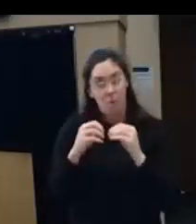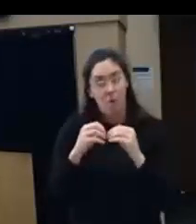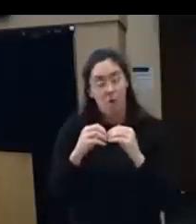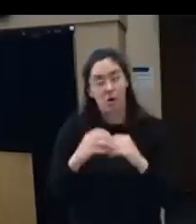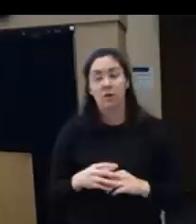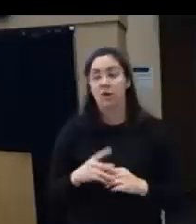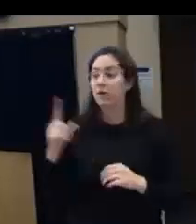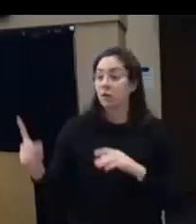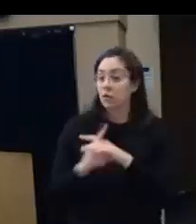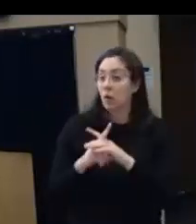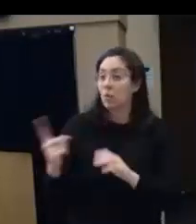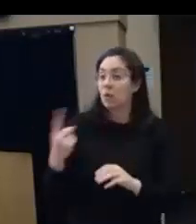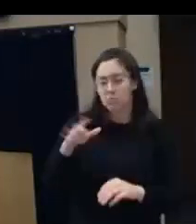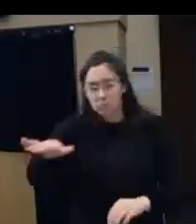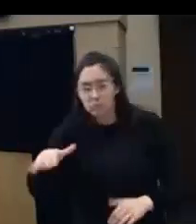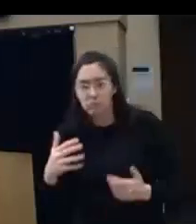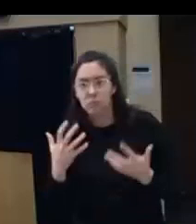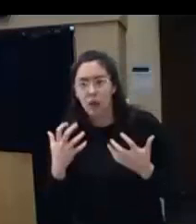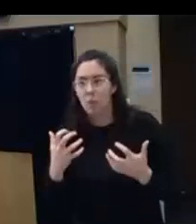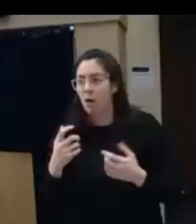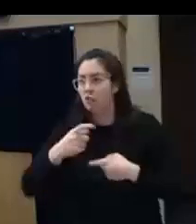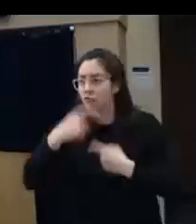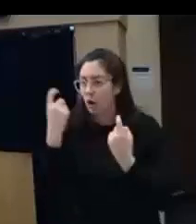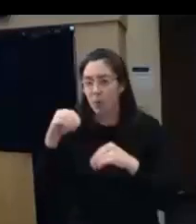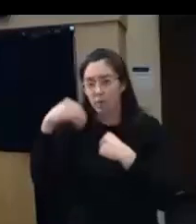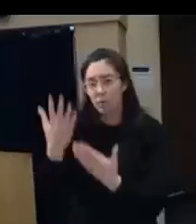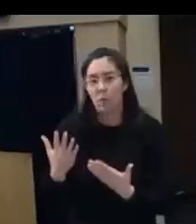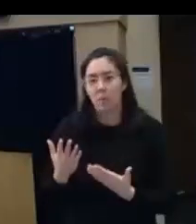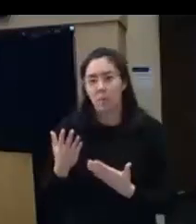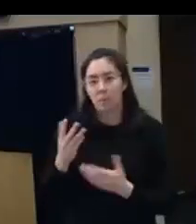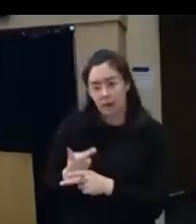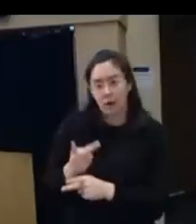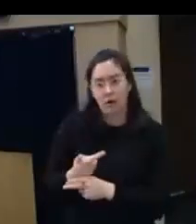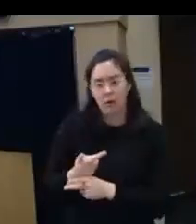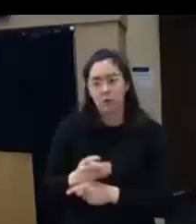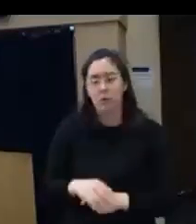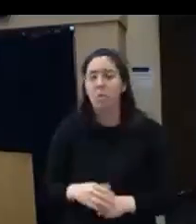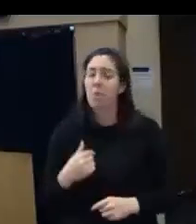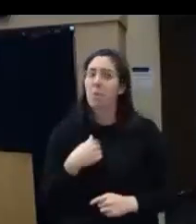they come and they say you know I want I'm looking for trauma informed care so I would say that we